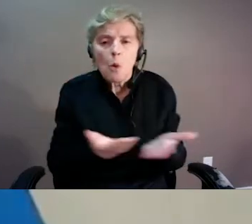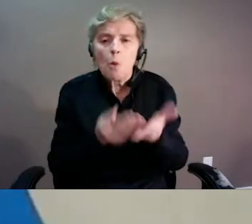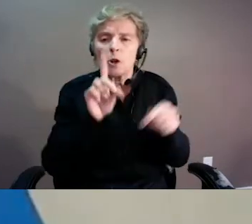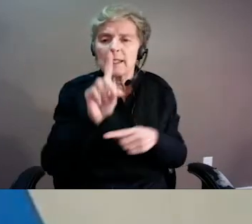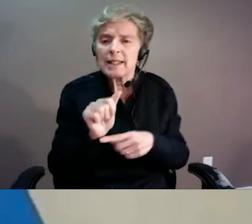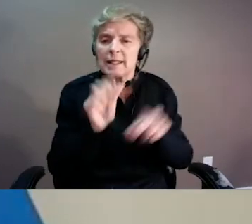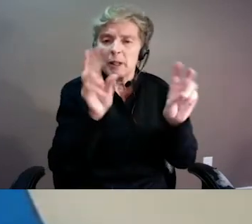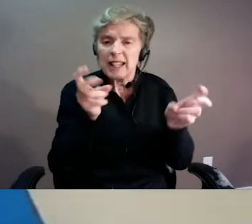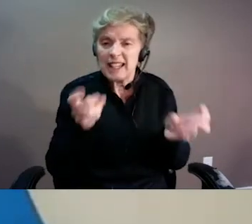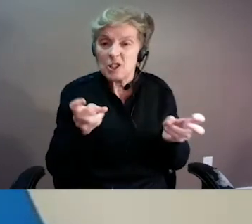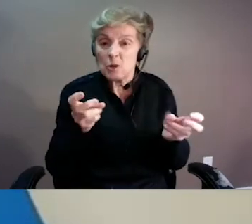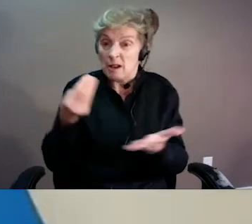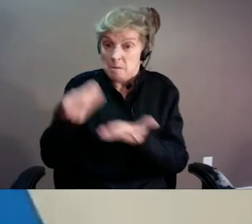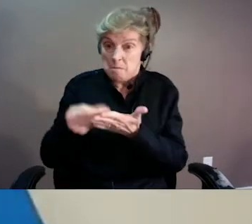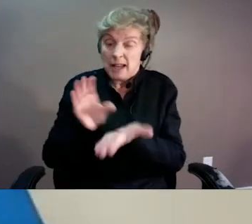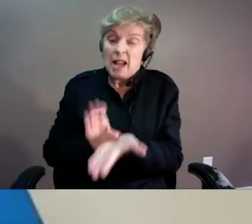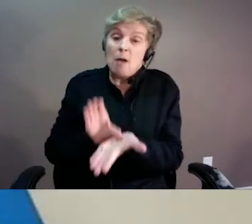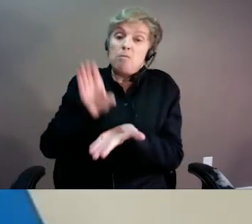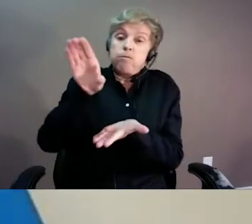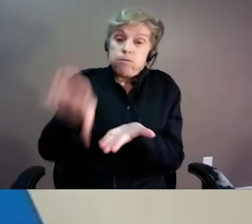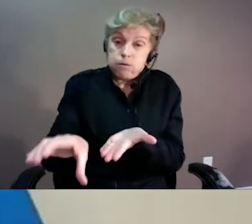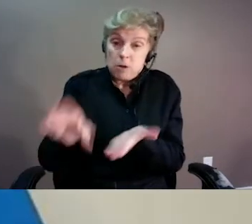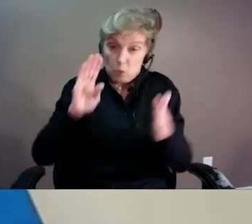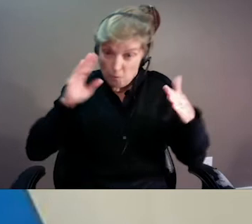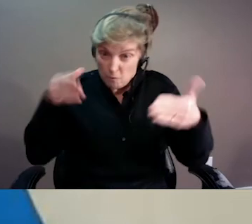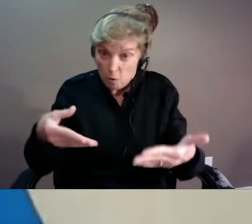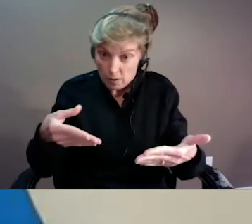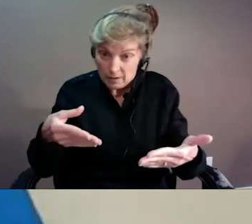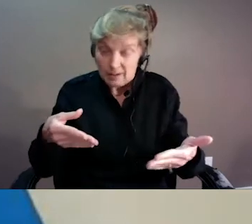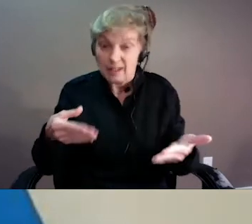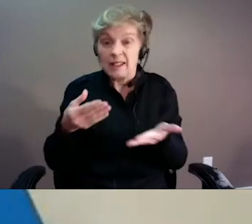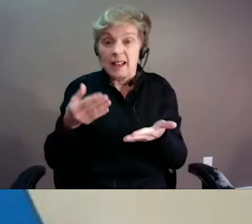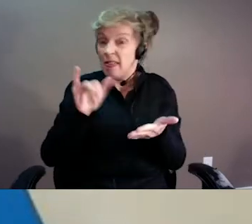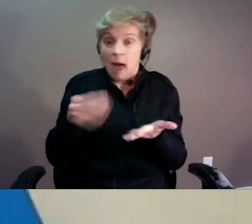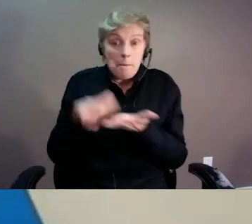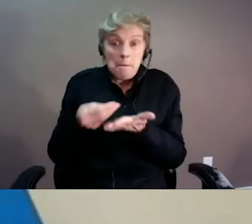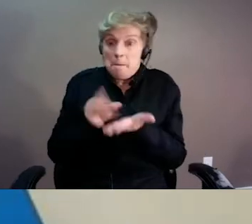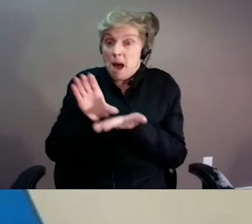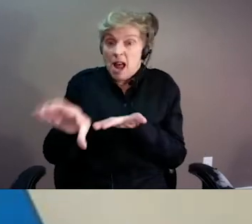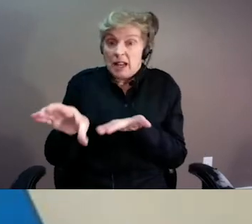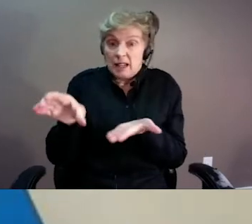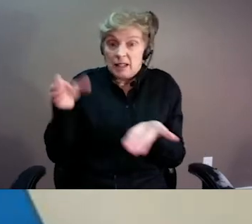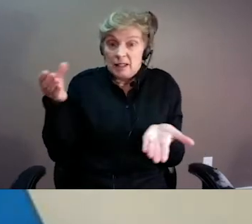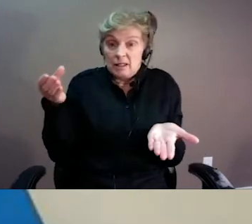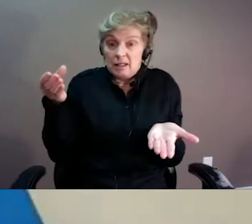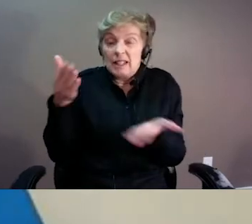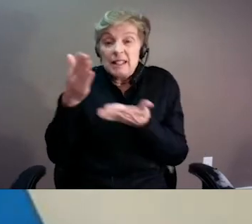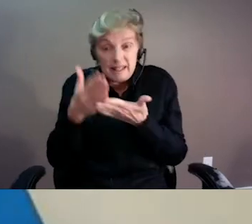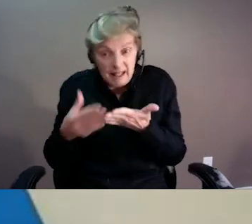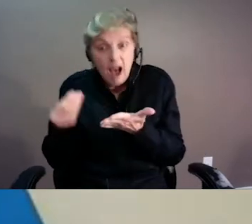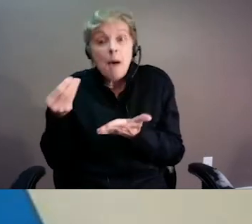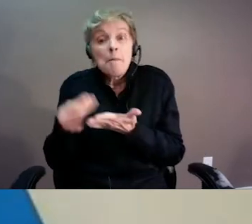So, I would expect that some of what we're doing with that money is increasing capacity